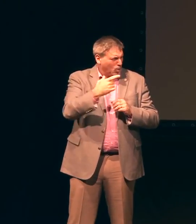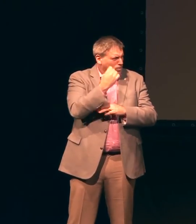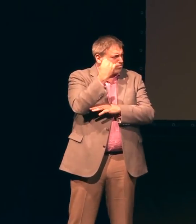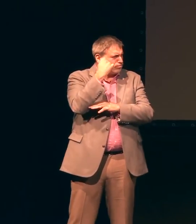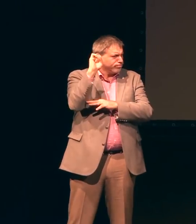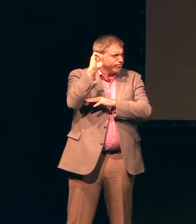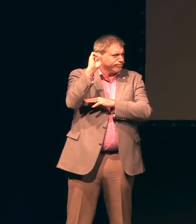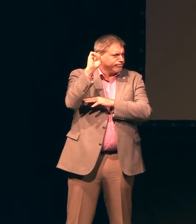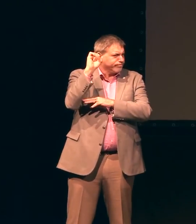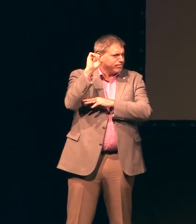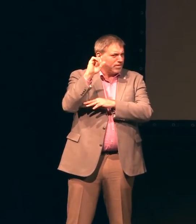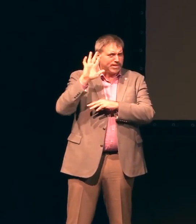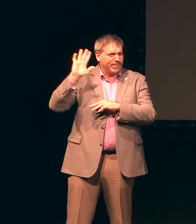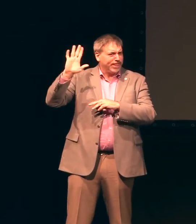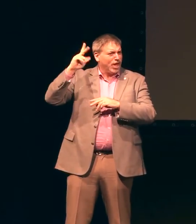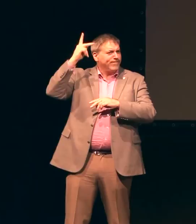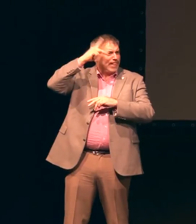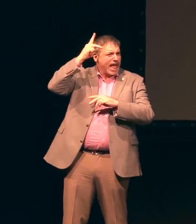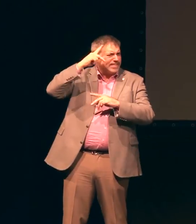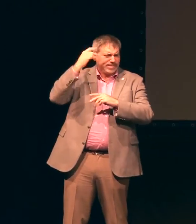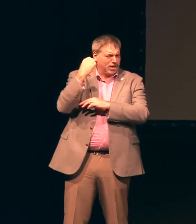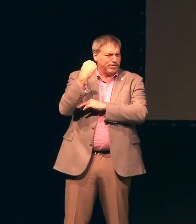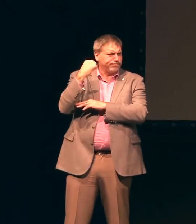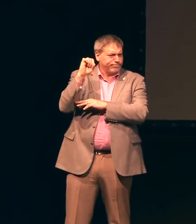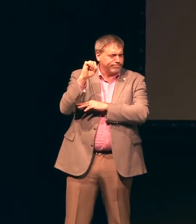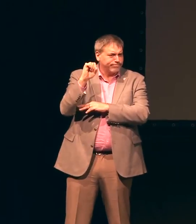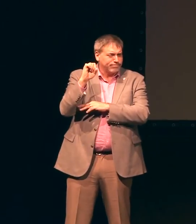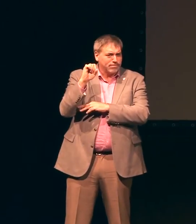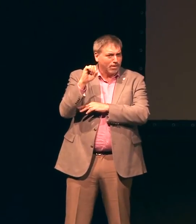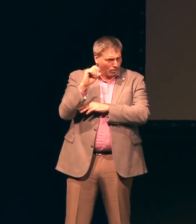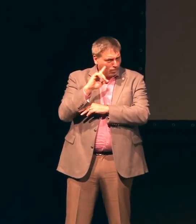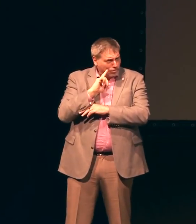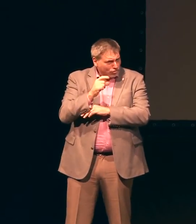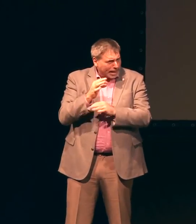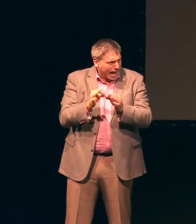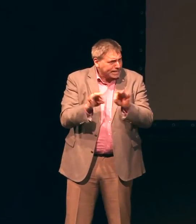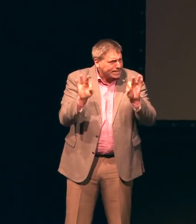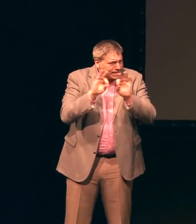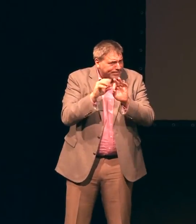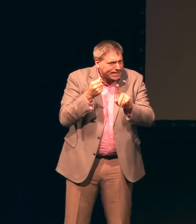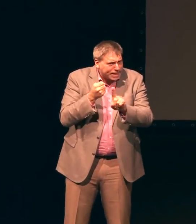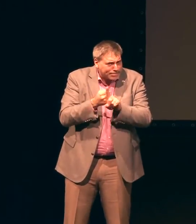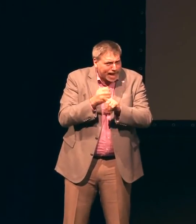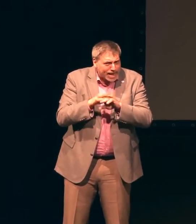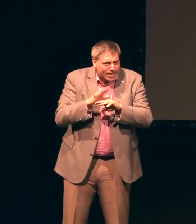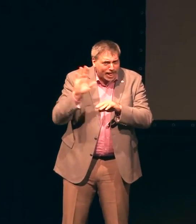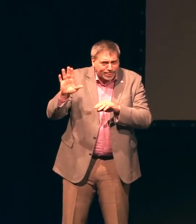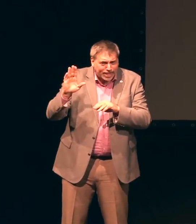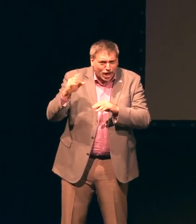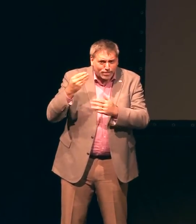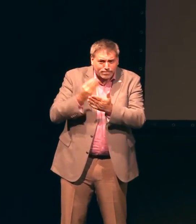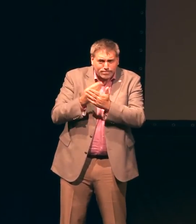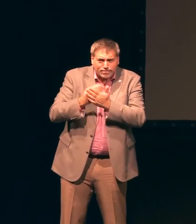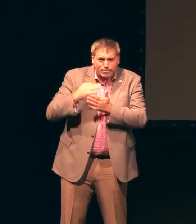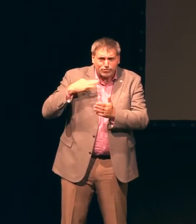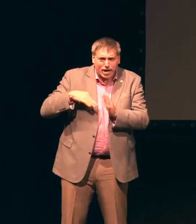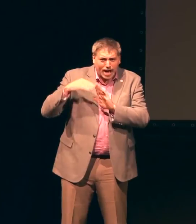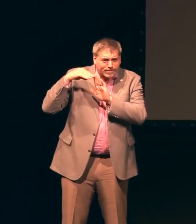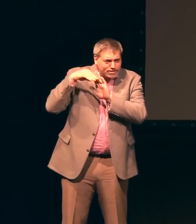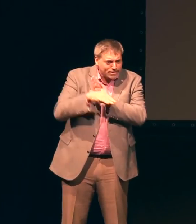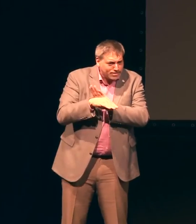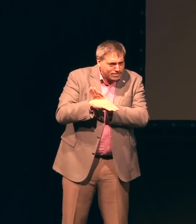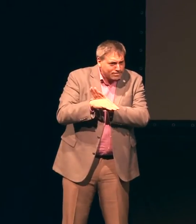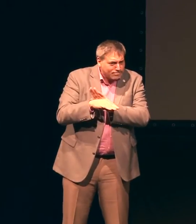that, it was contraryian, homophobic and it had